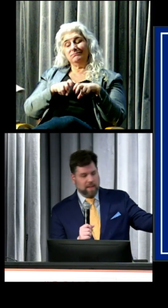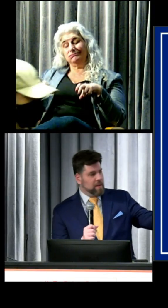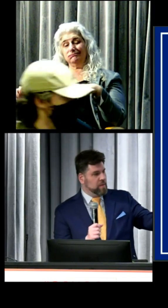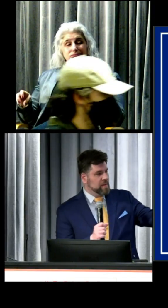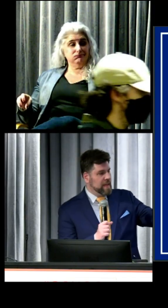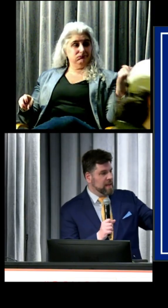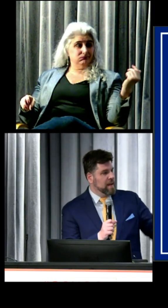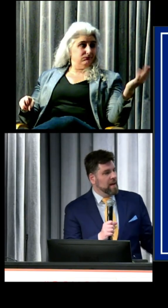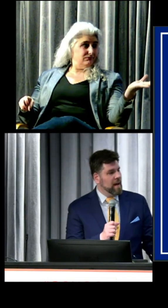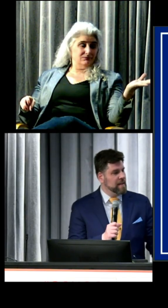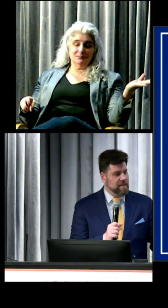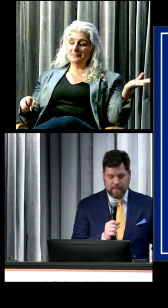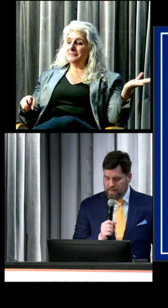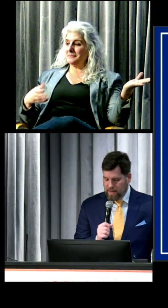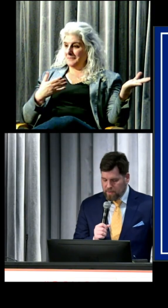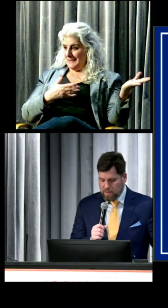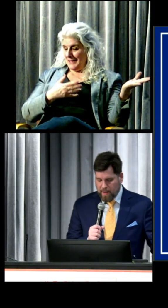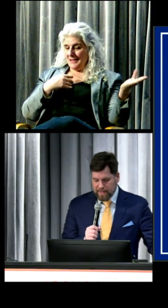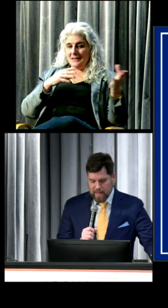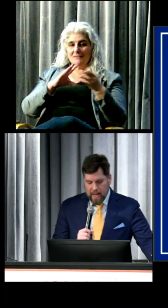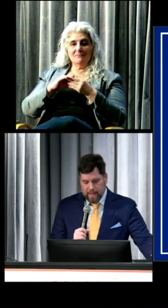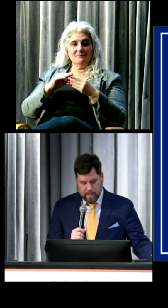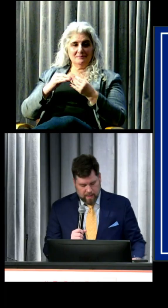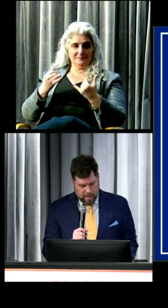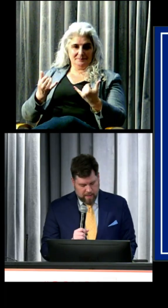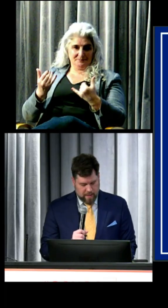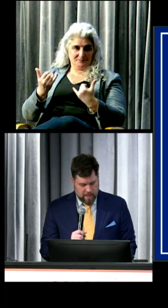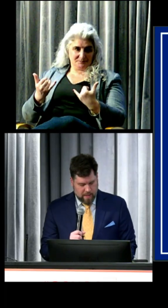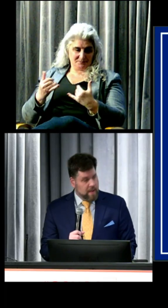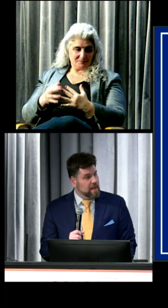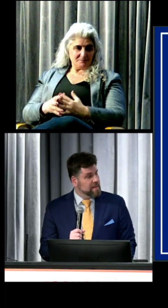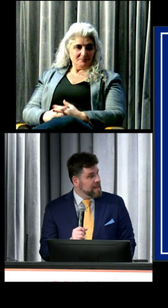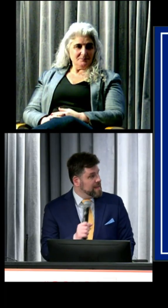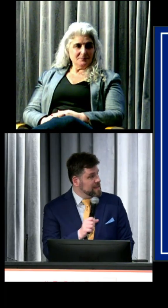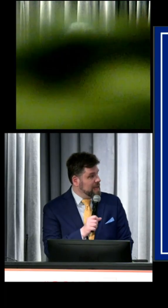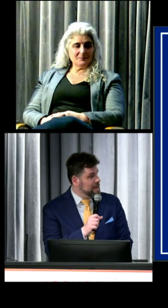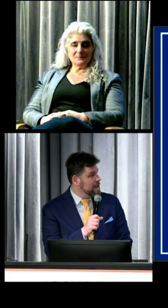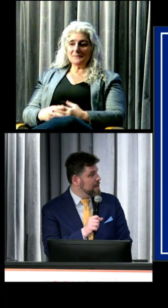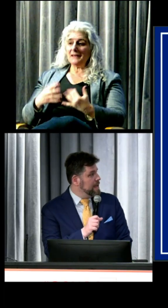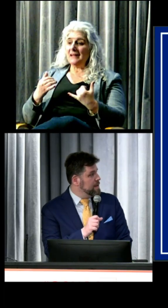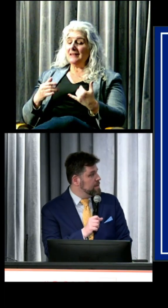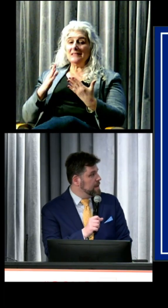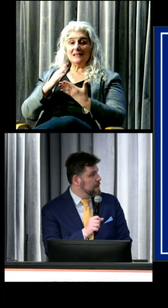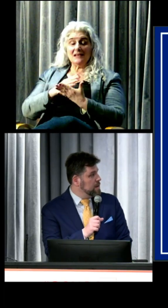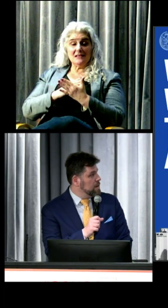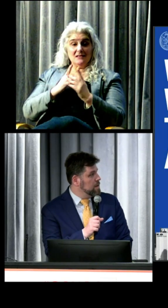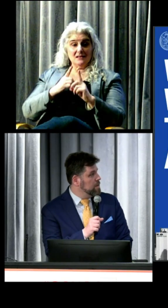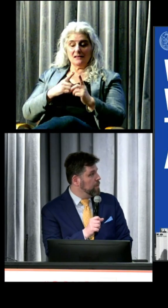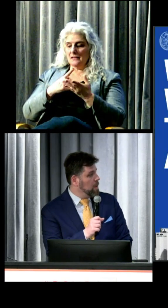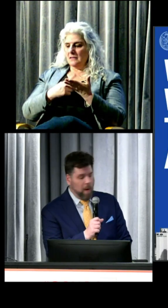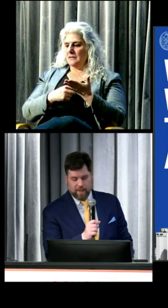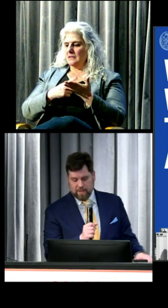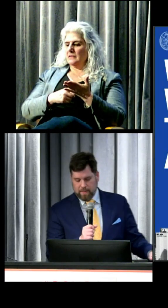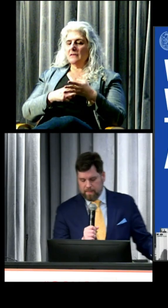I'm going to be very brief because these are the people you want to hear from. My colleagues are Amelia is also at the New York Hall of Science with me.